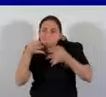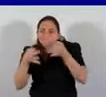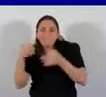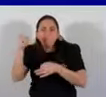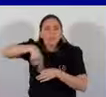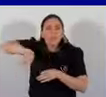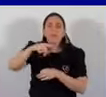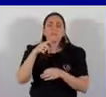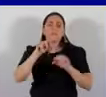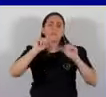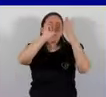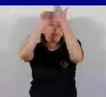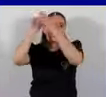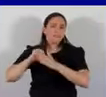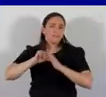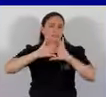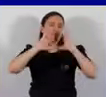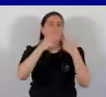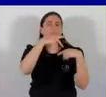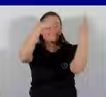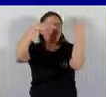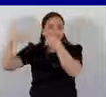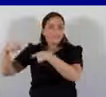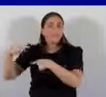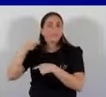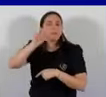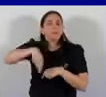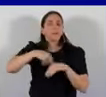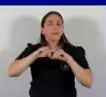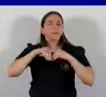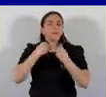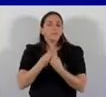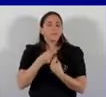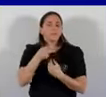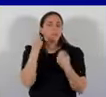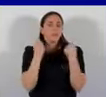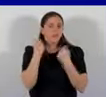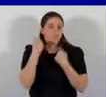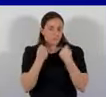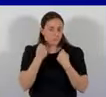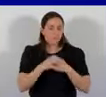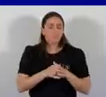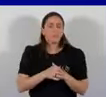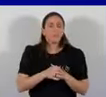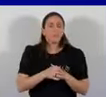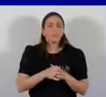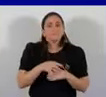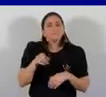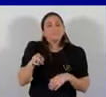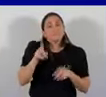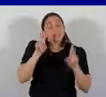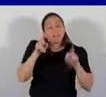And the interesting thing about this is that For the Argentine case, a fiscal adjustment